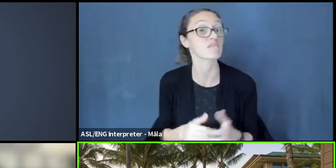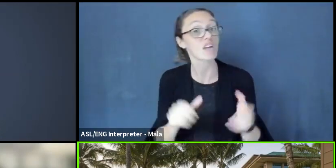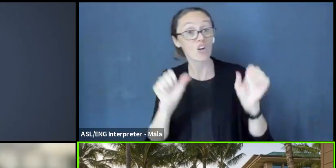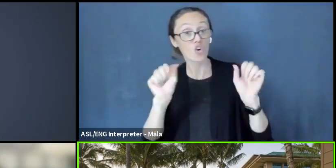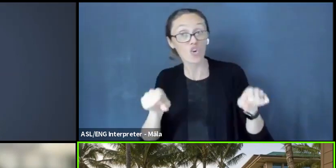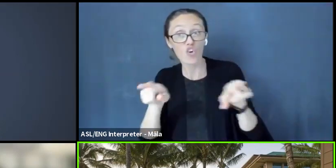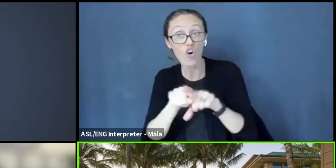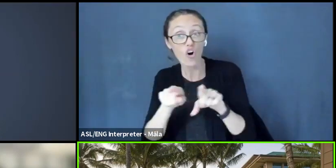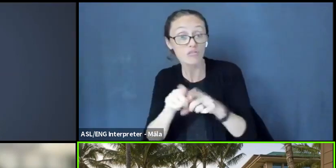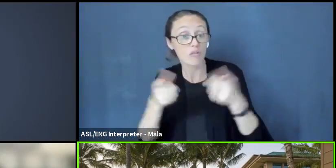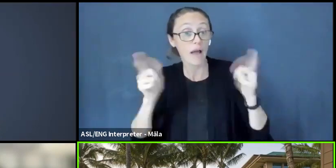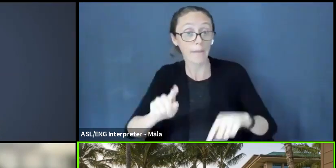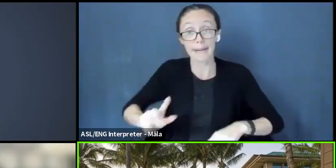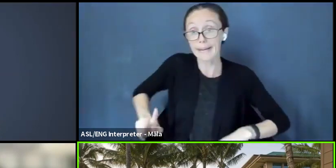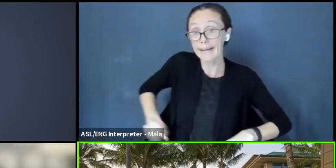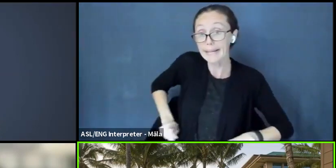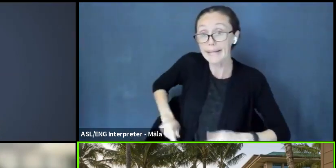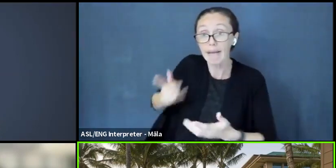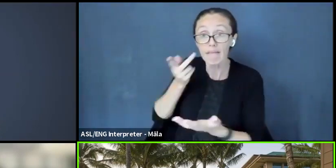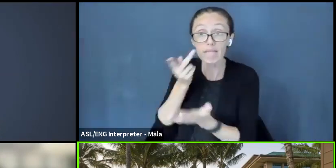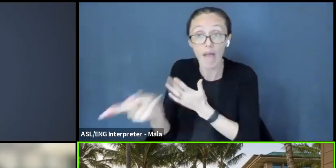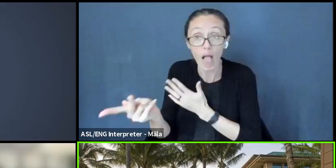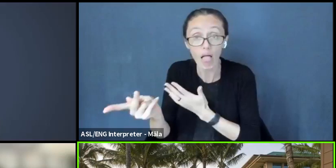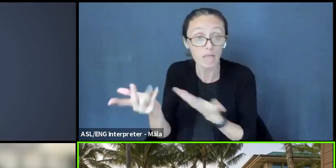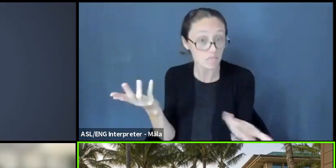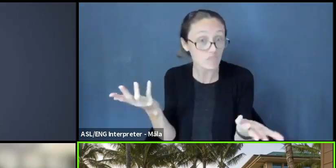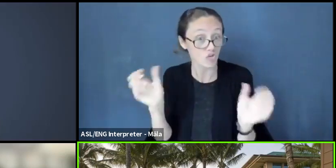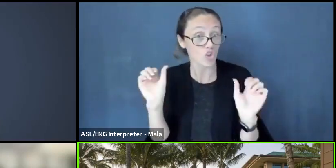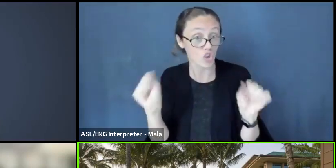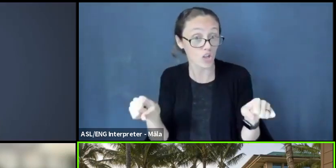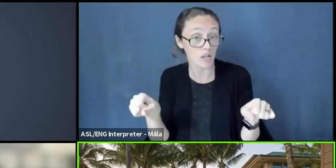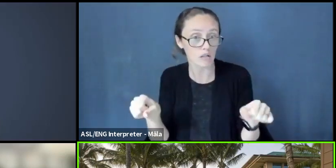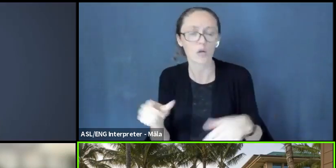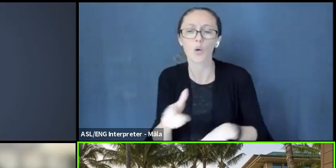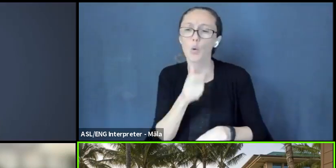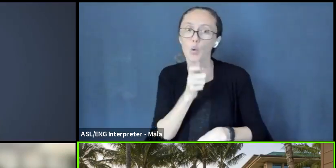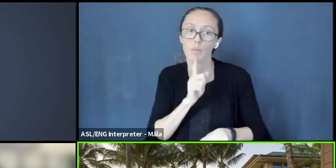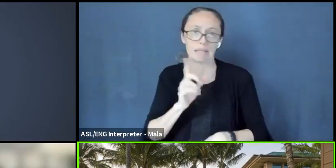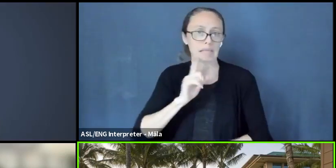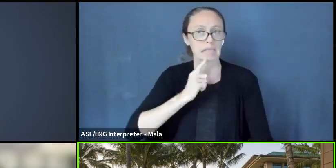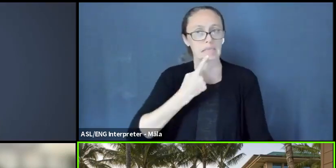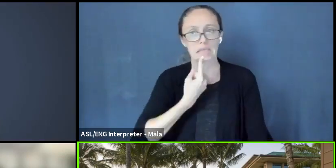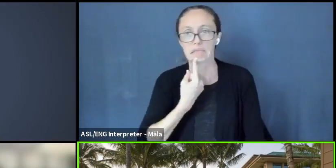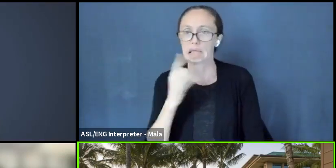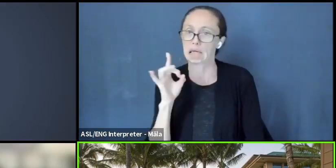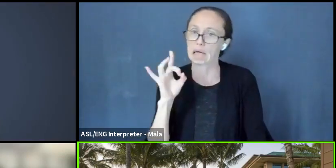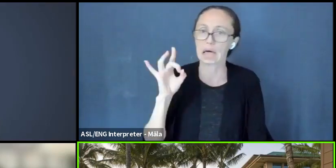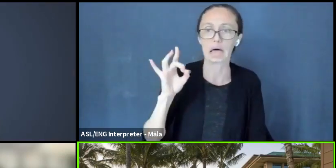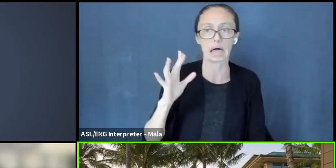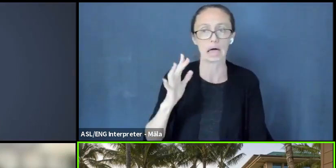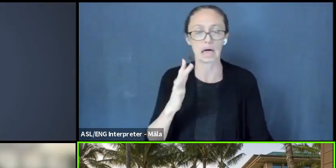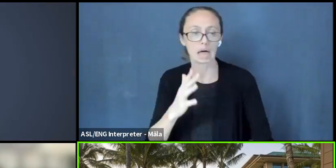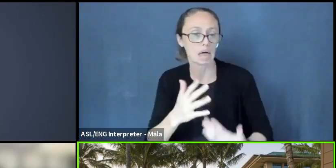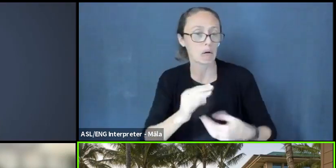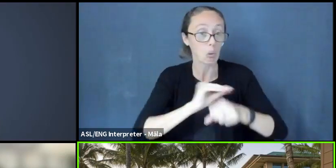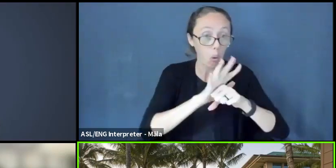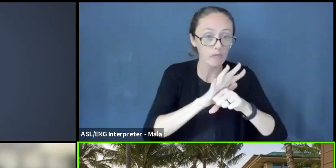See a lot of people with severe Covid disease needing hemodialysis because kidneys can no